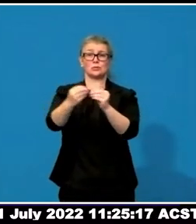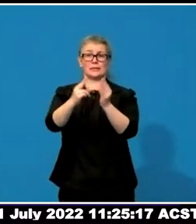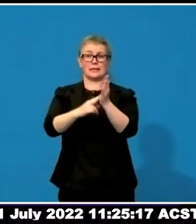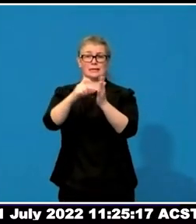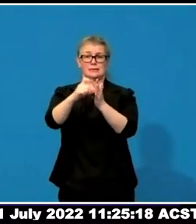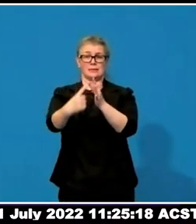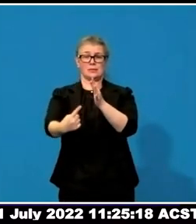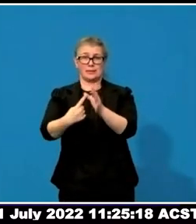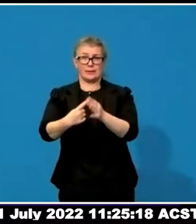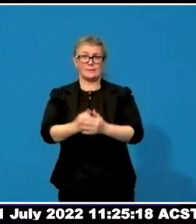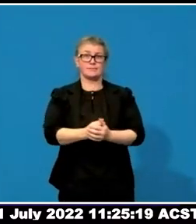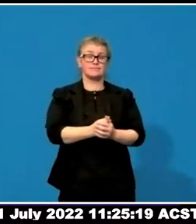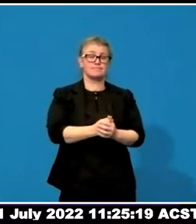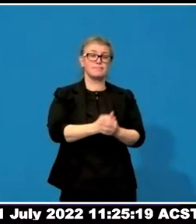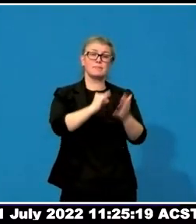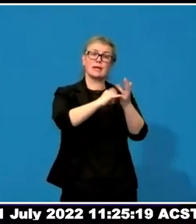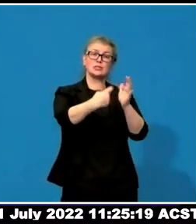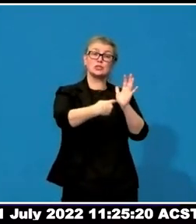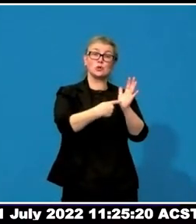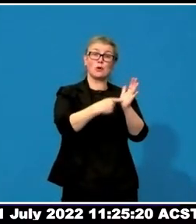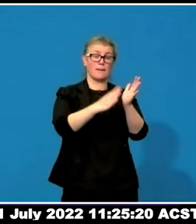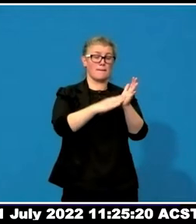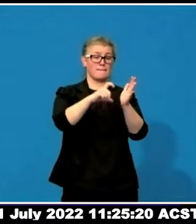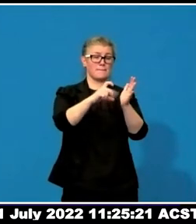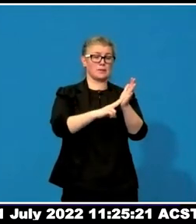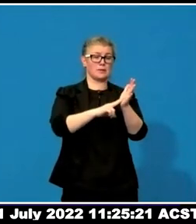Scott McNaughton, on the other hand, is the General Manager, National Delivery for the